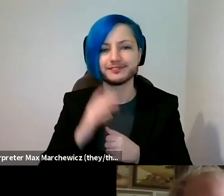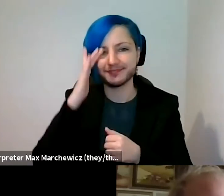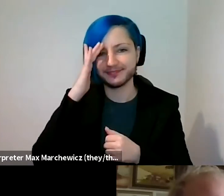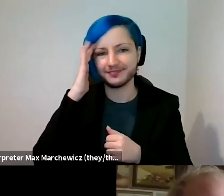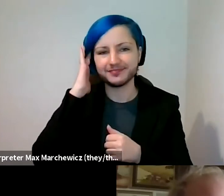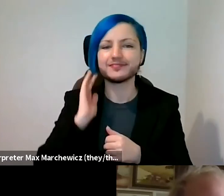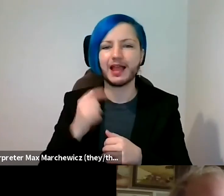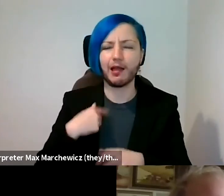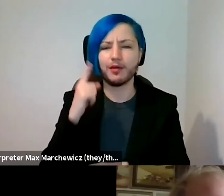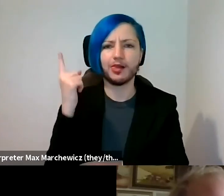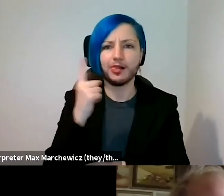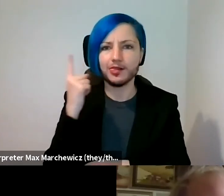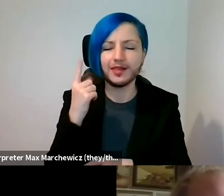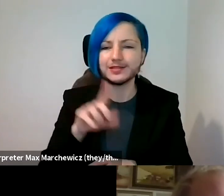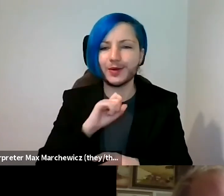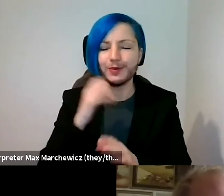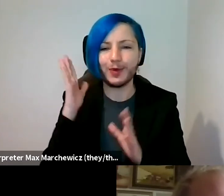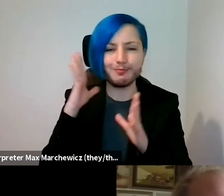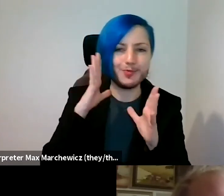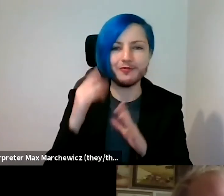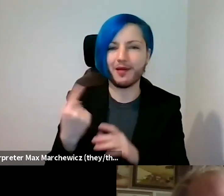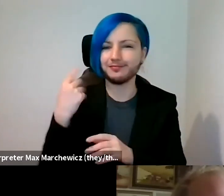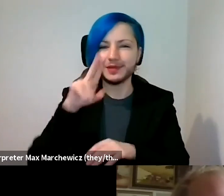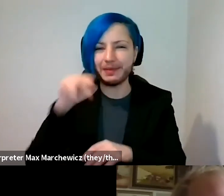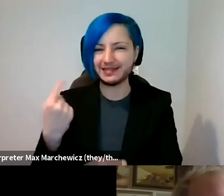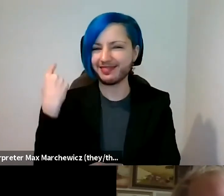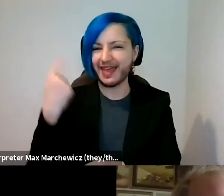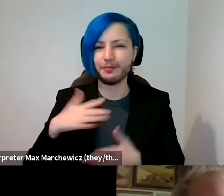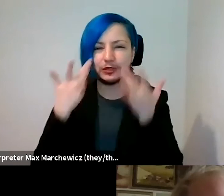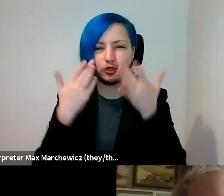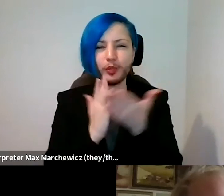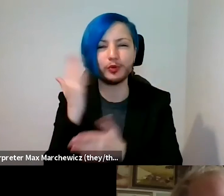that I'm experiencing. So in that image, if you remember,